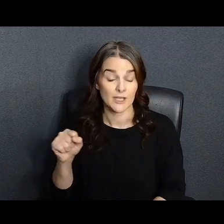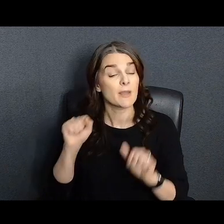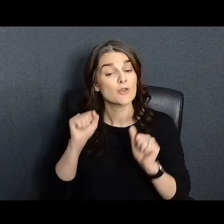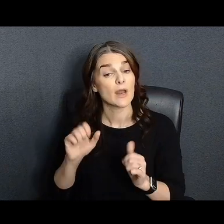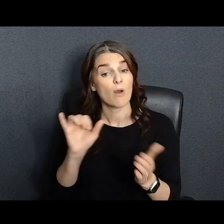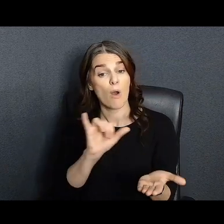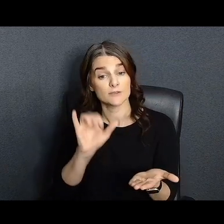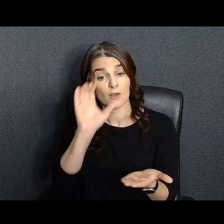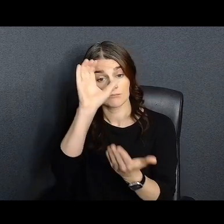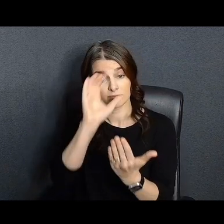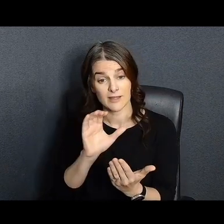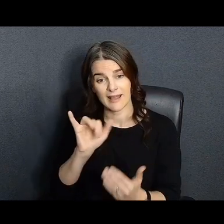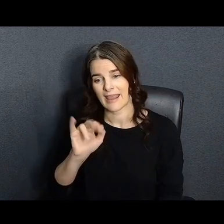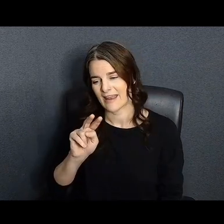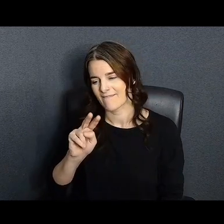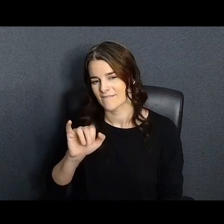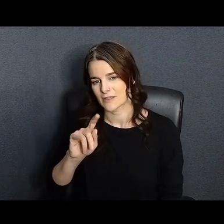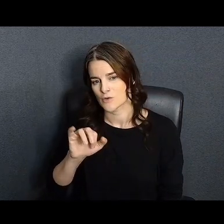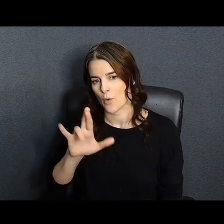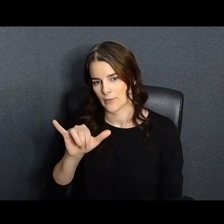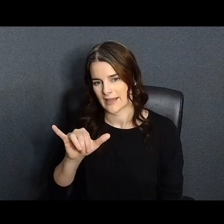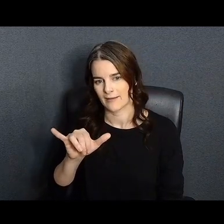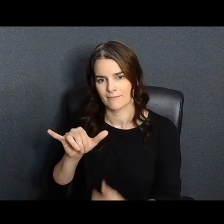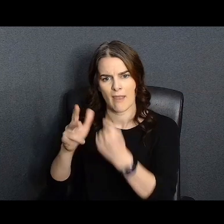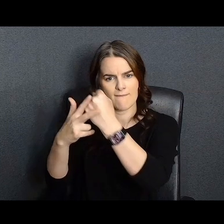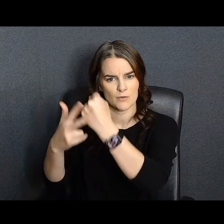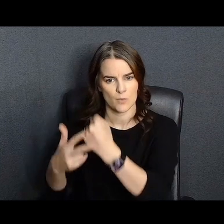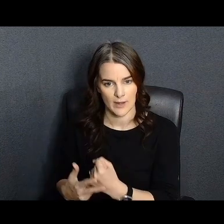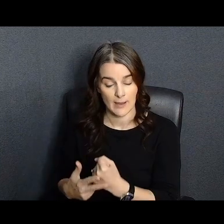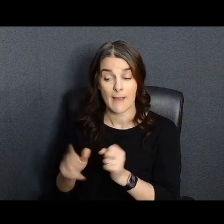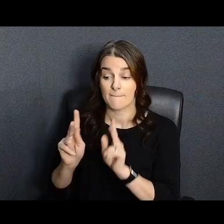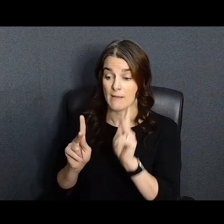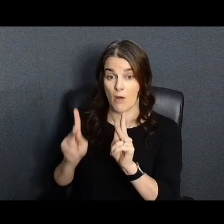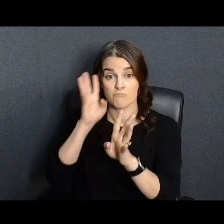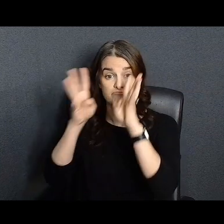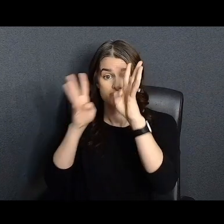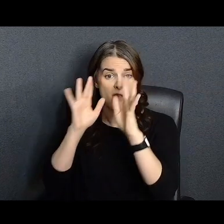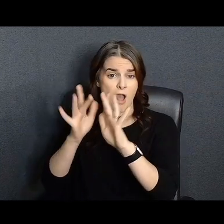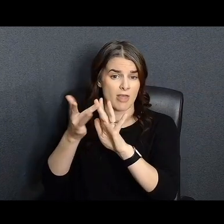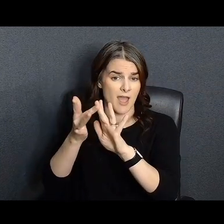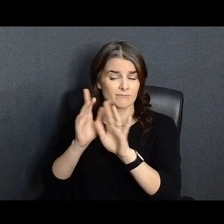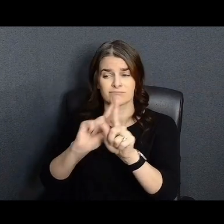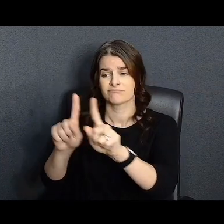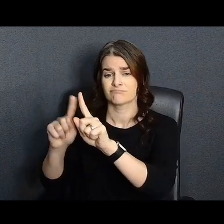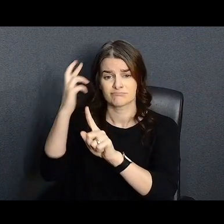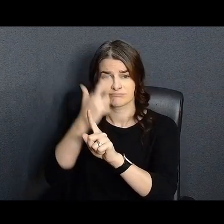So people make grids online for different purposes, and they share them out to the community.